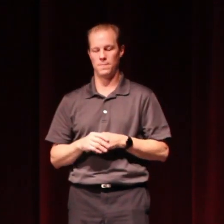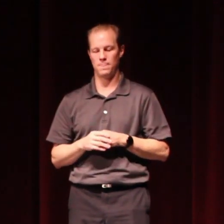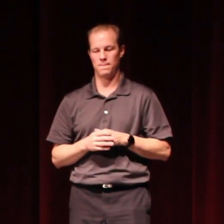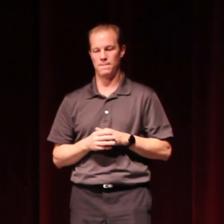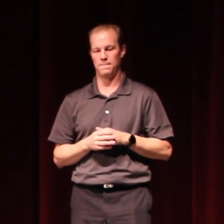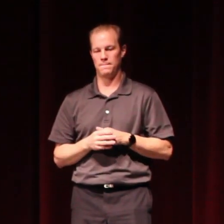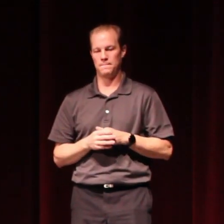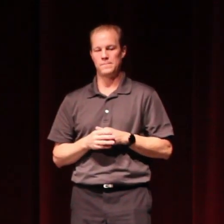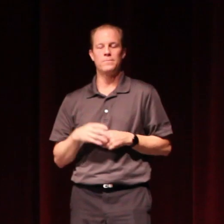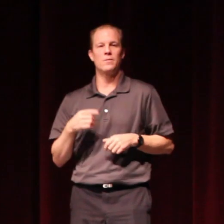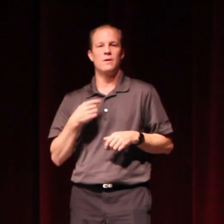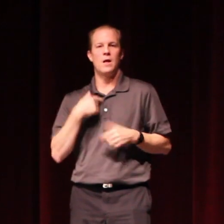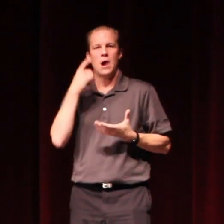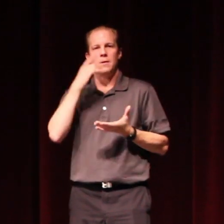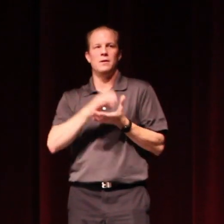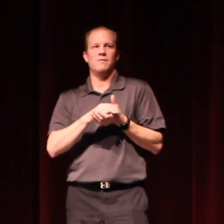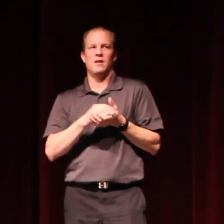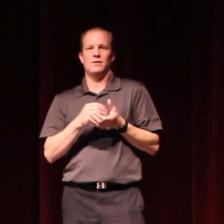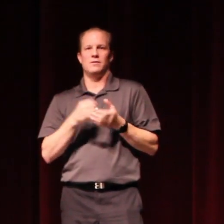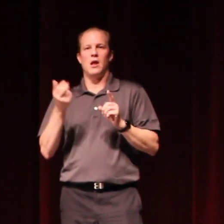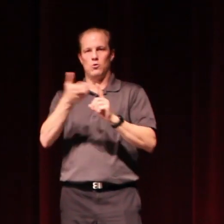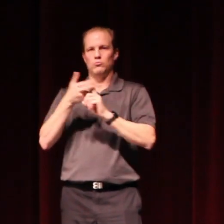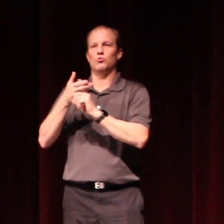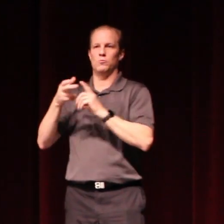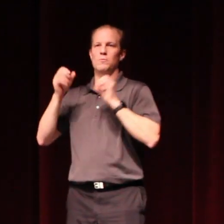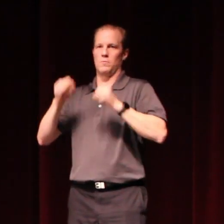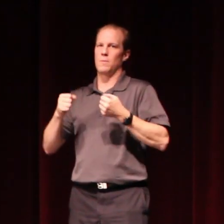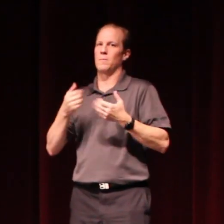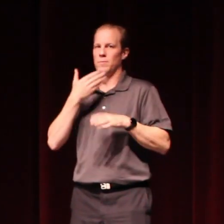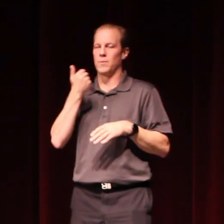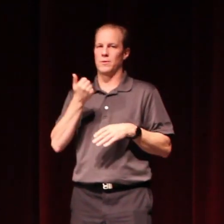I believe that enrollment could be better. I think graduation rates